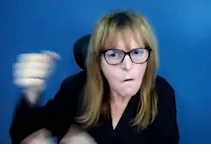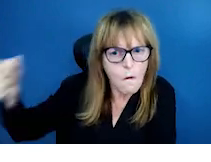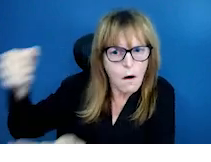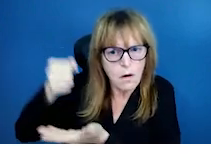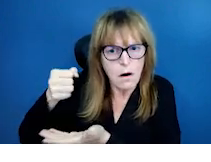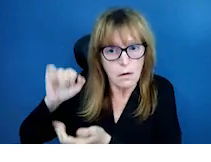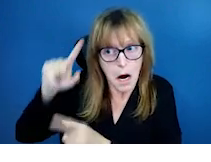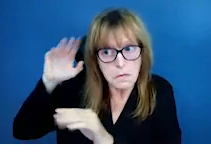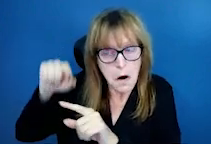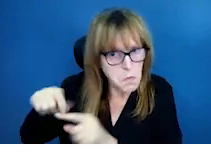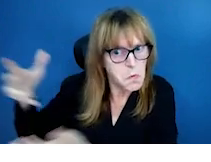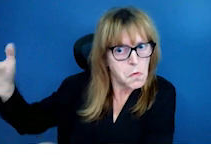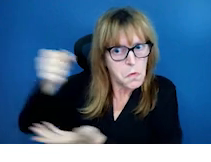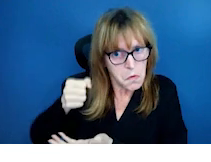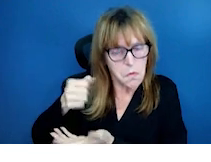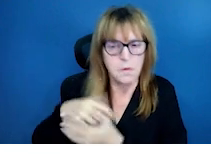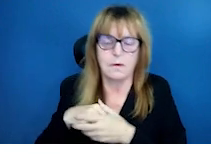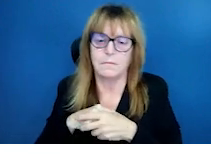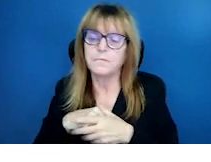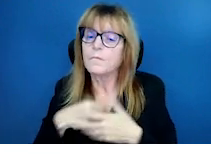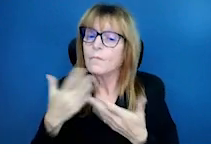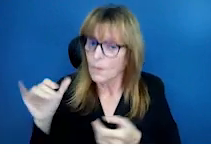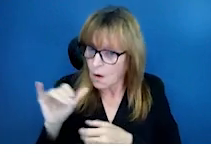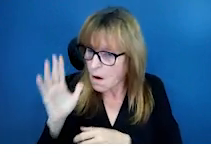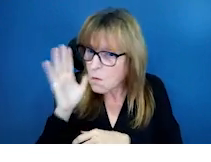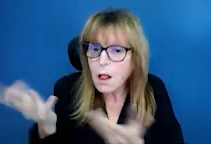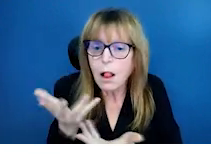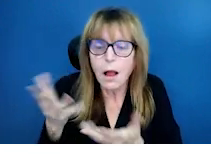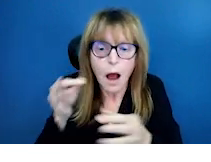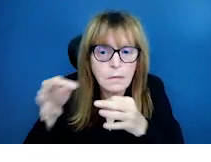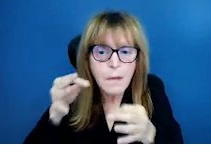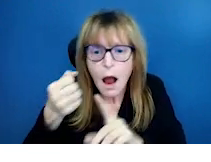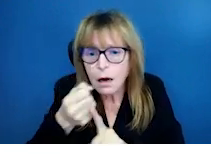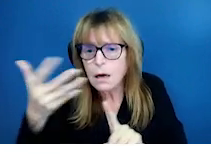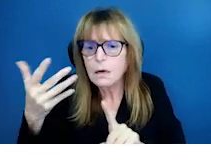Finally, I’ll share some timelines to give you an idea of when to expect payment.